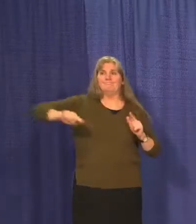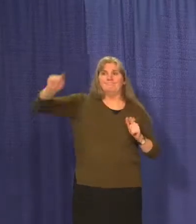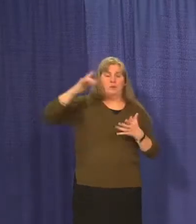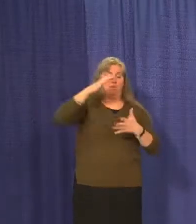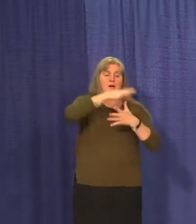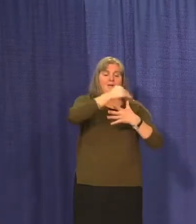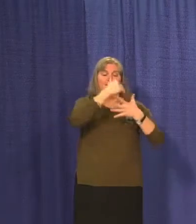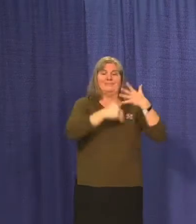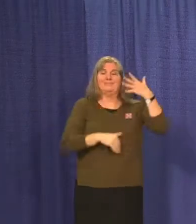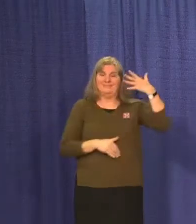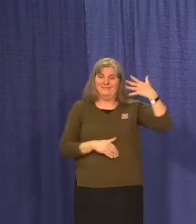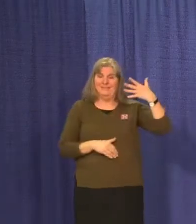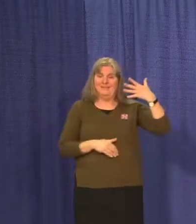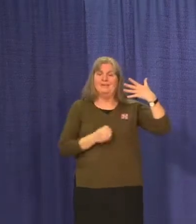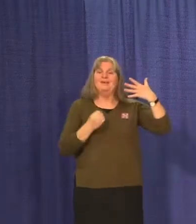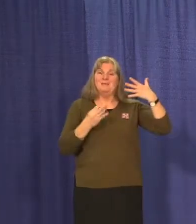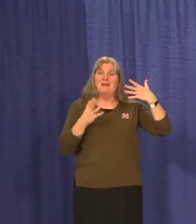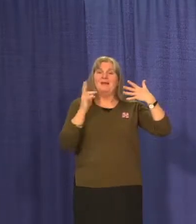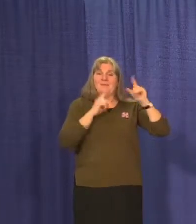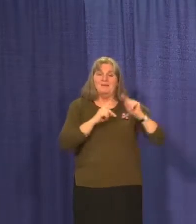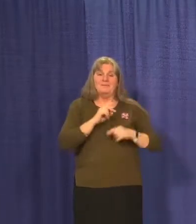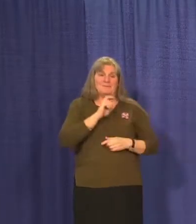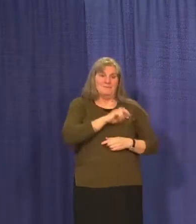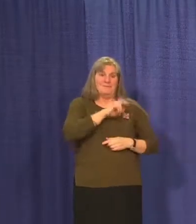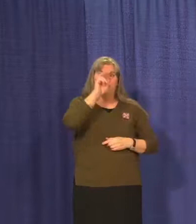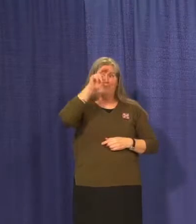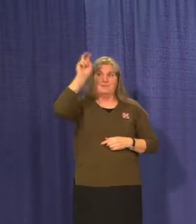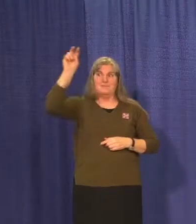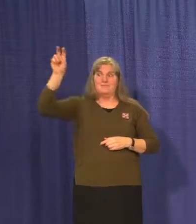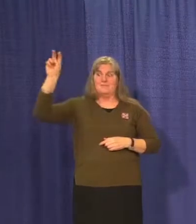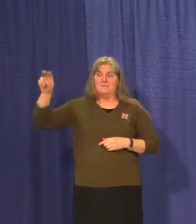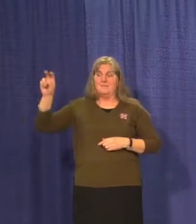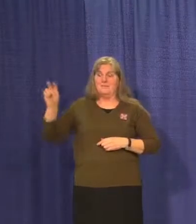to all our communities. That means a lot of vaccinated heirs out and about all around